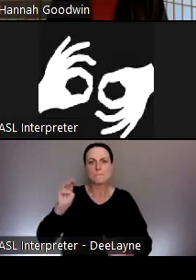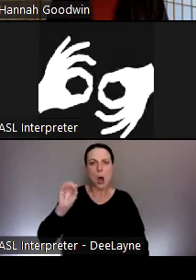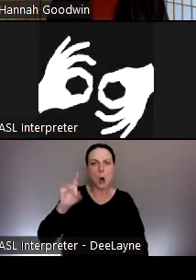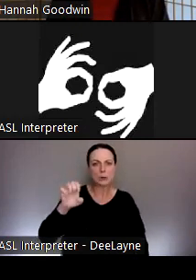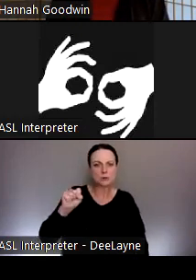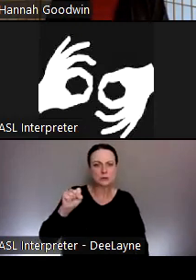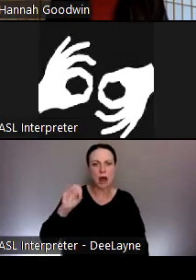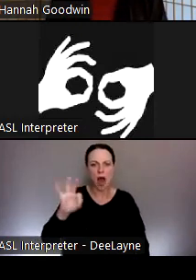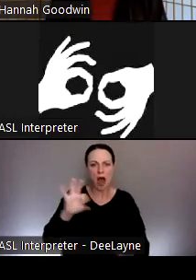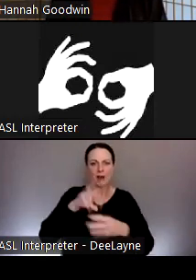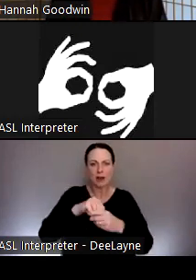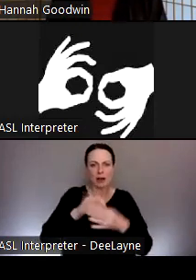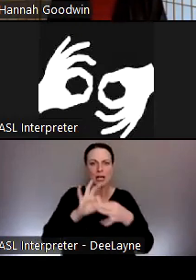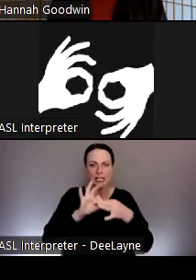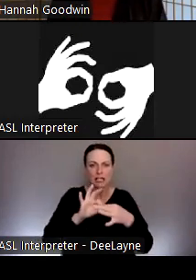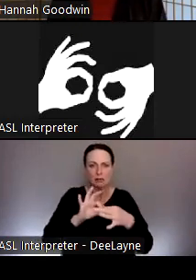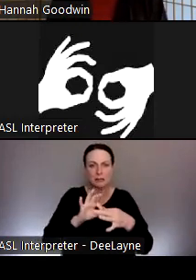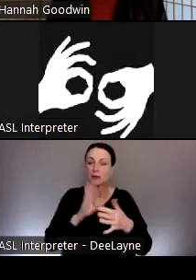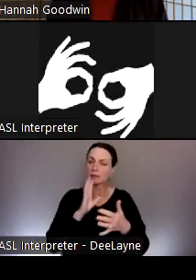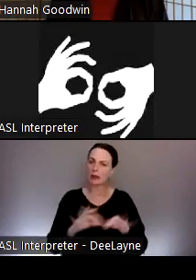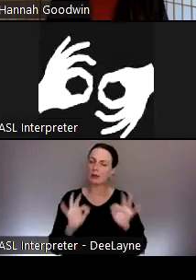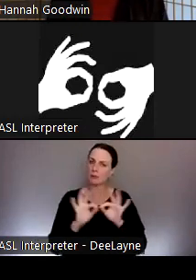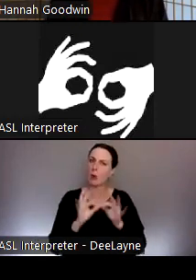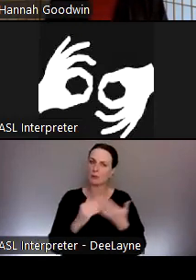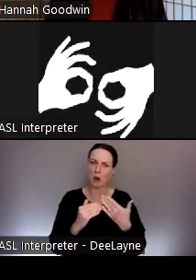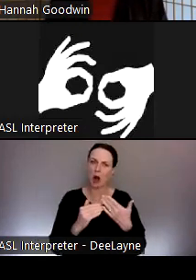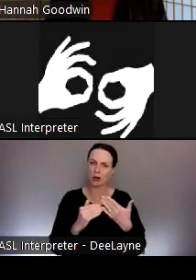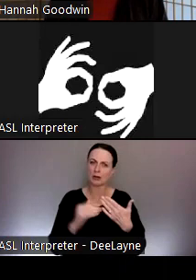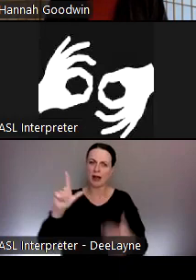'cause that is a really, really important part of LEAD.